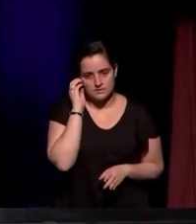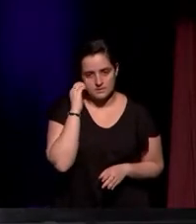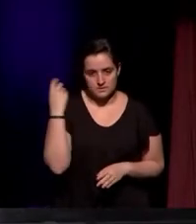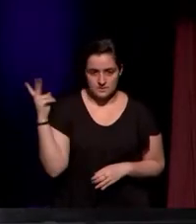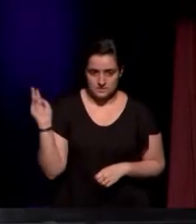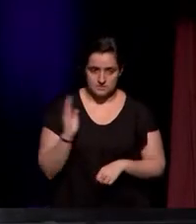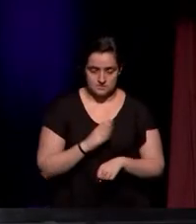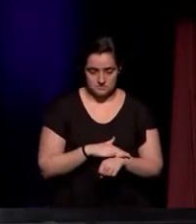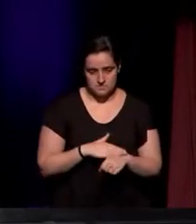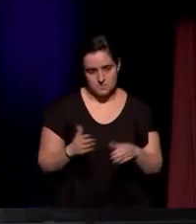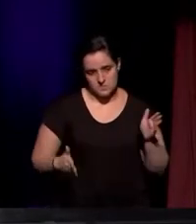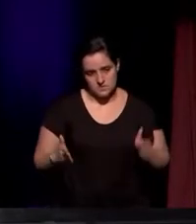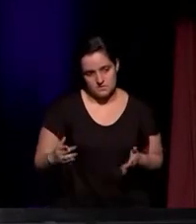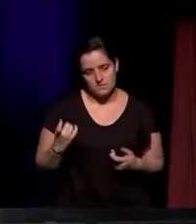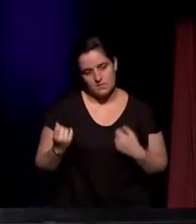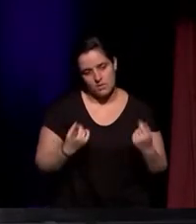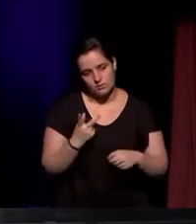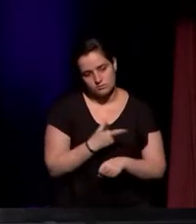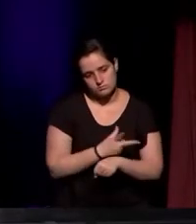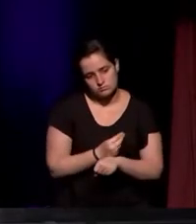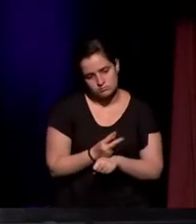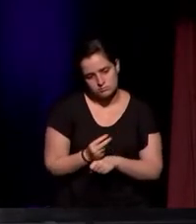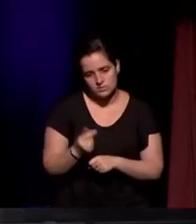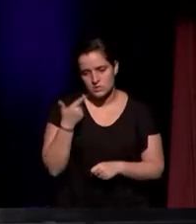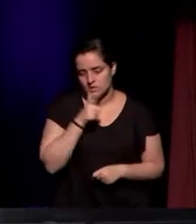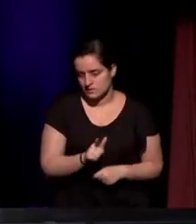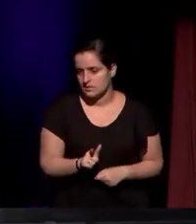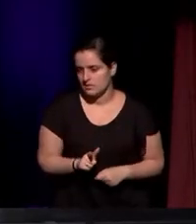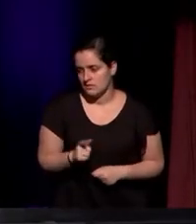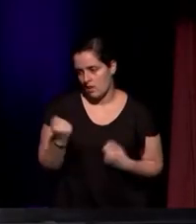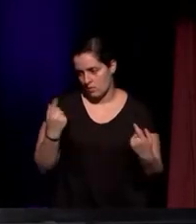some achievements that I will quote here.